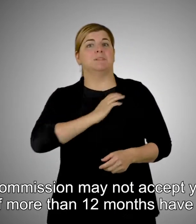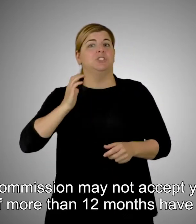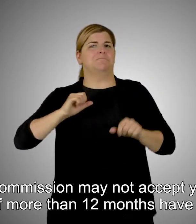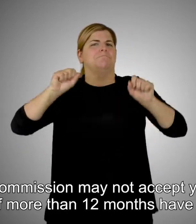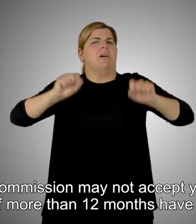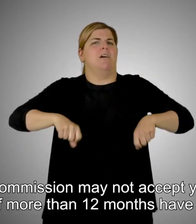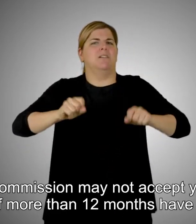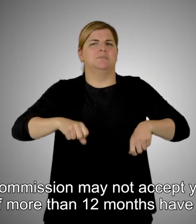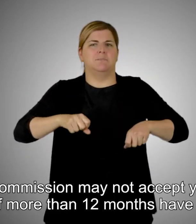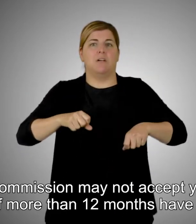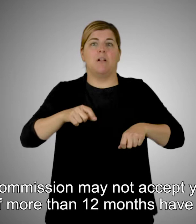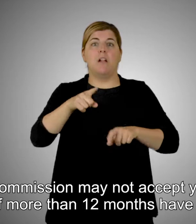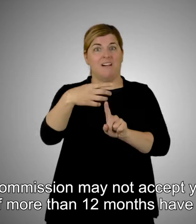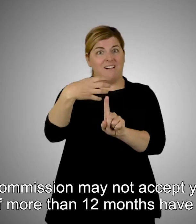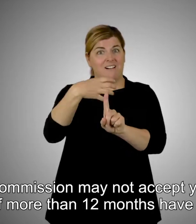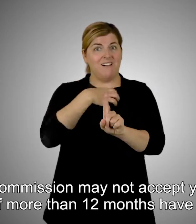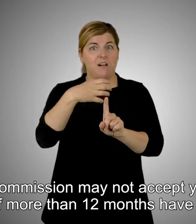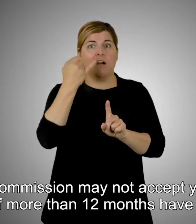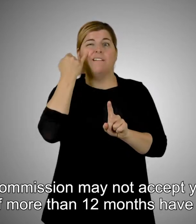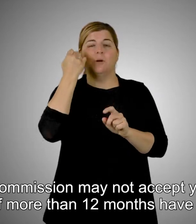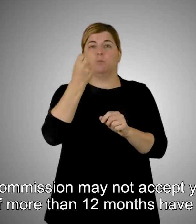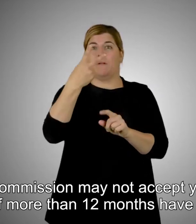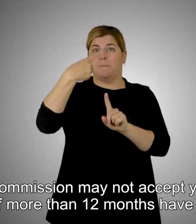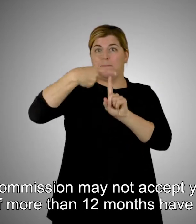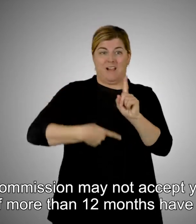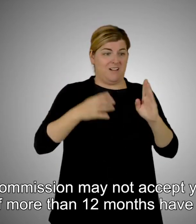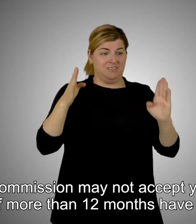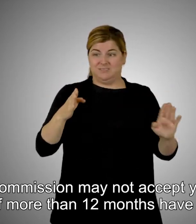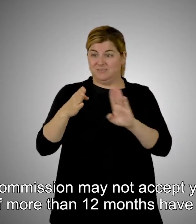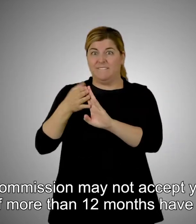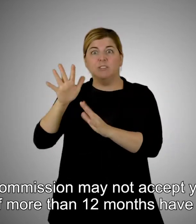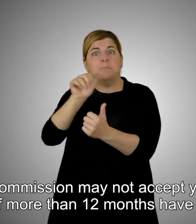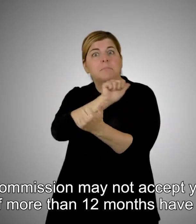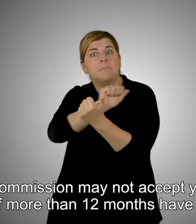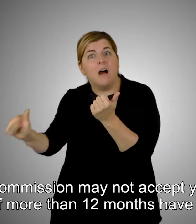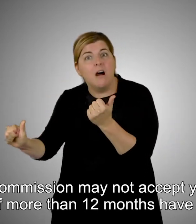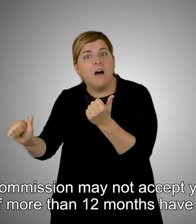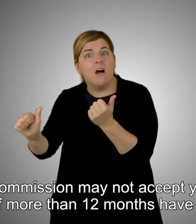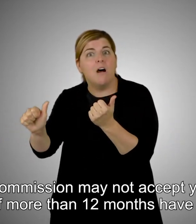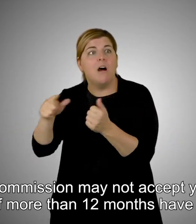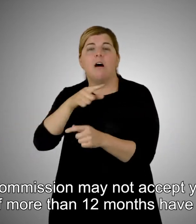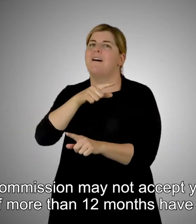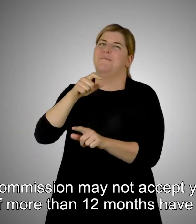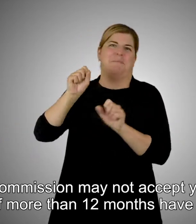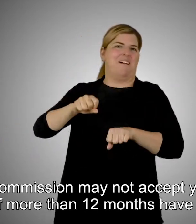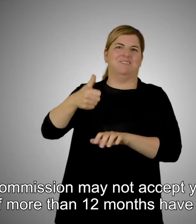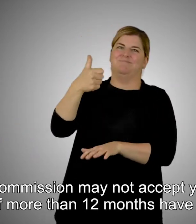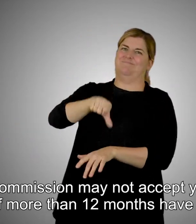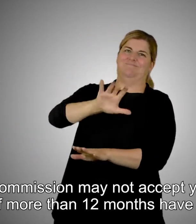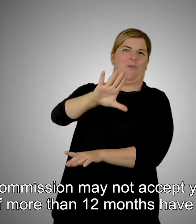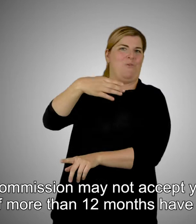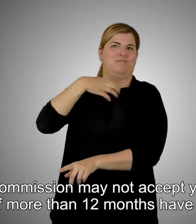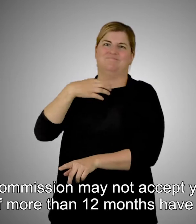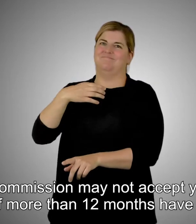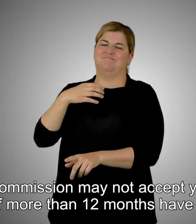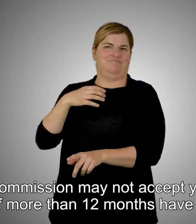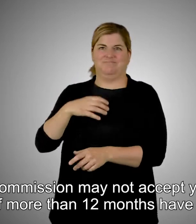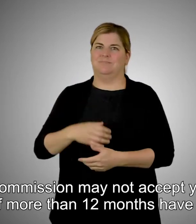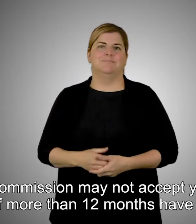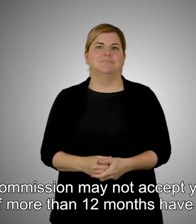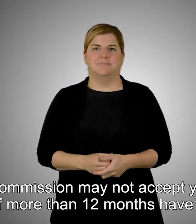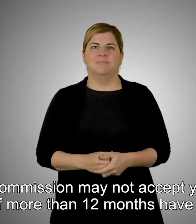The Commission may not accept your complaint if more than 12 months have passed.